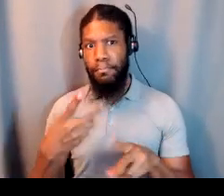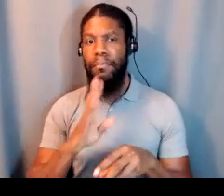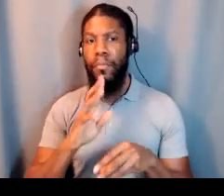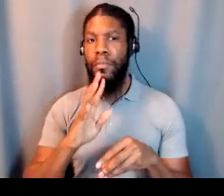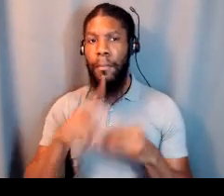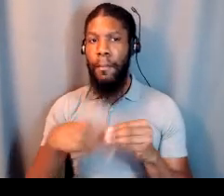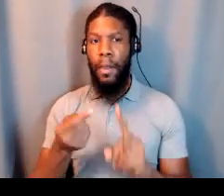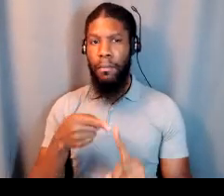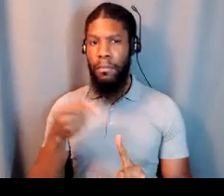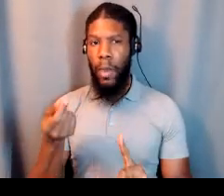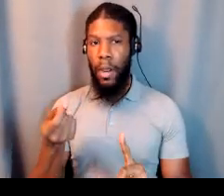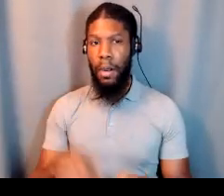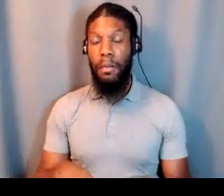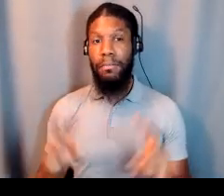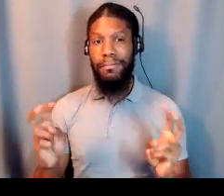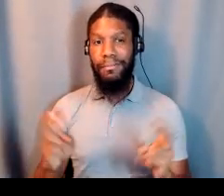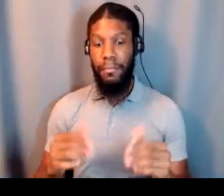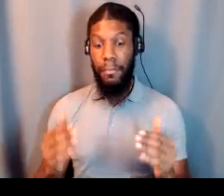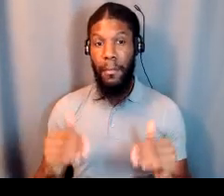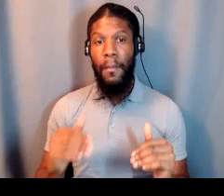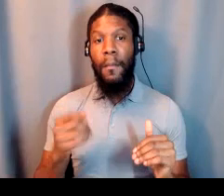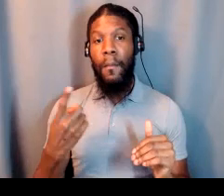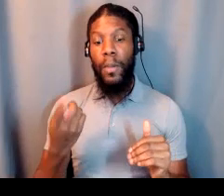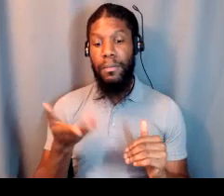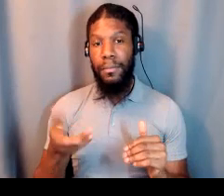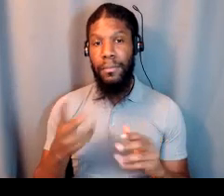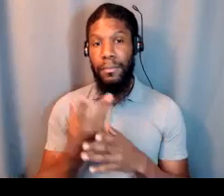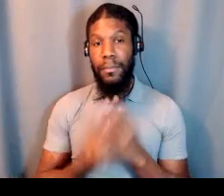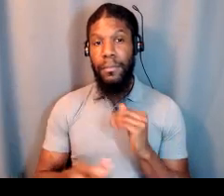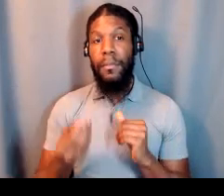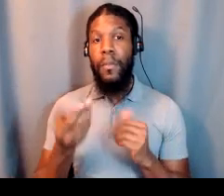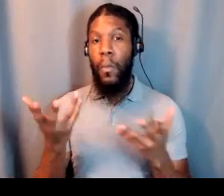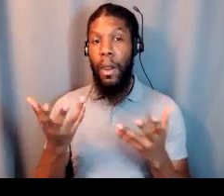However, one element missing from the asynchronous paradigm in Suhr-Sytsma and Brown s heuristic is "together."